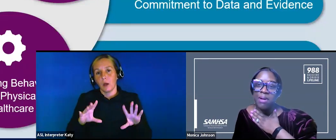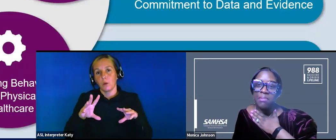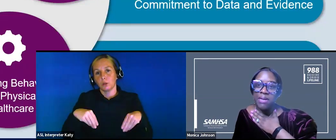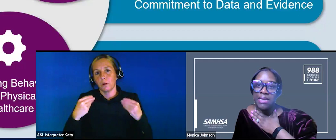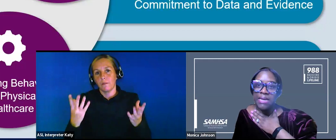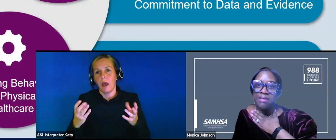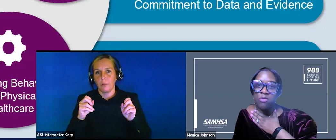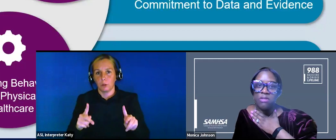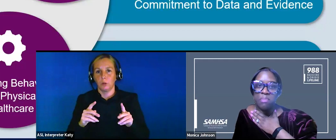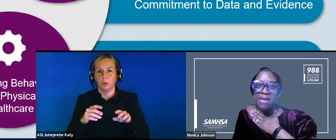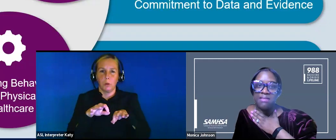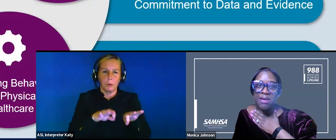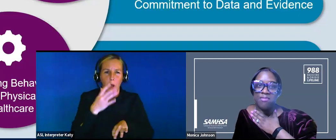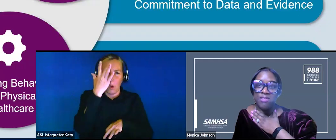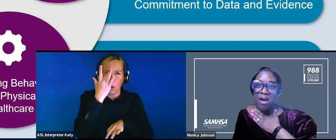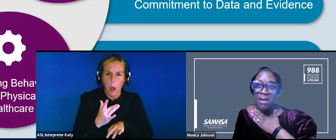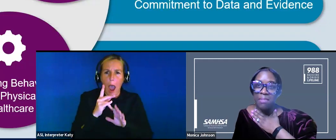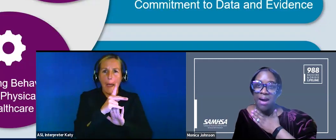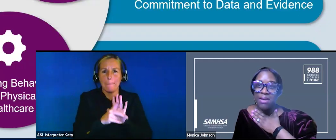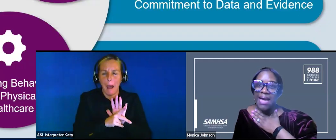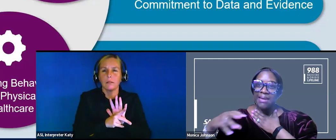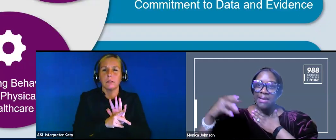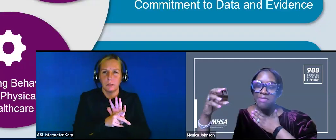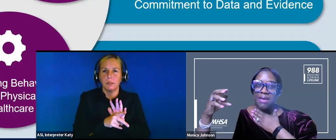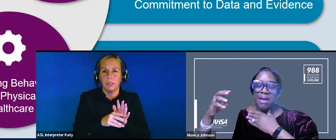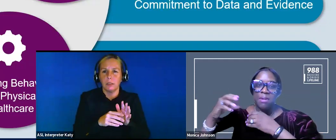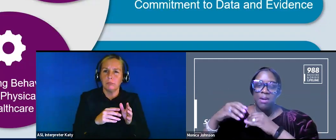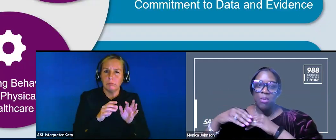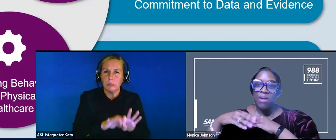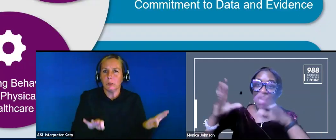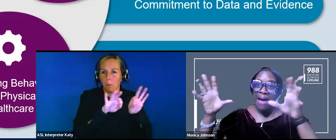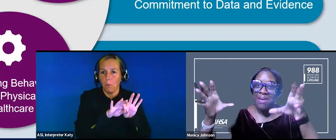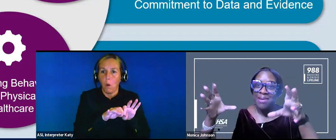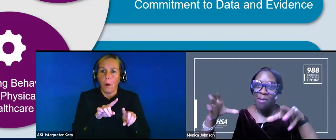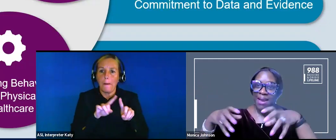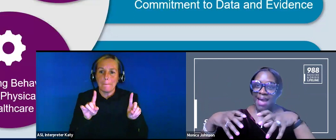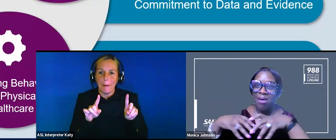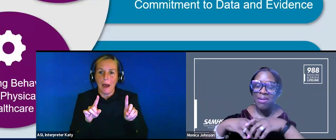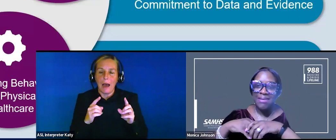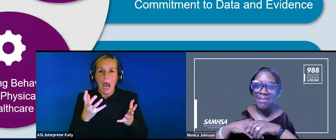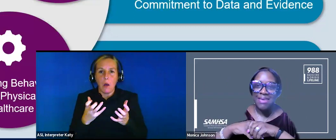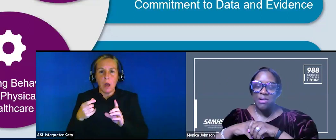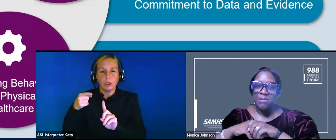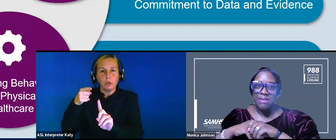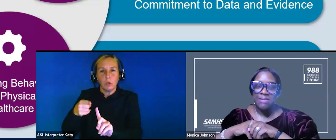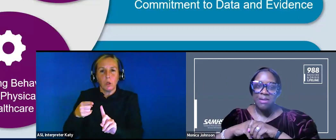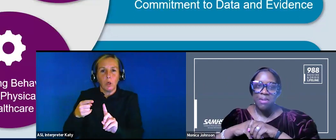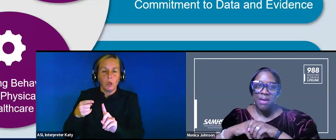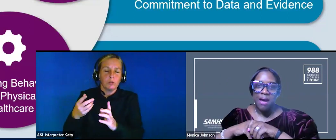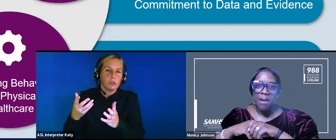but I'm going to lean into a space of just talking about and kind of lifting up what's happening right now in this ecosystem.